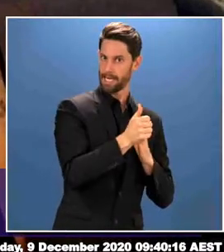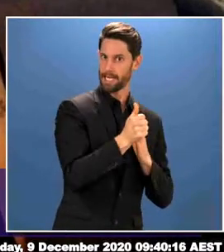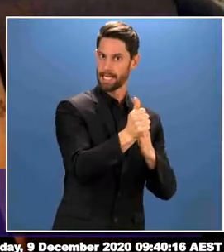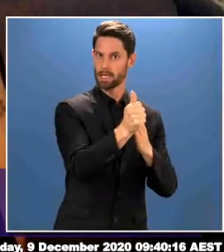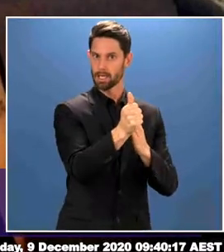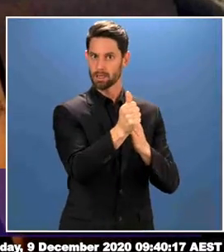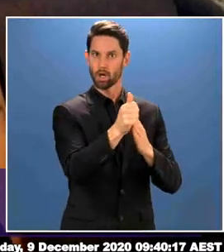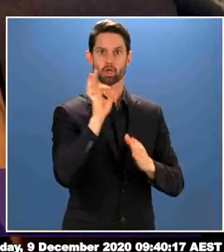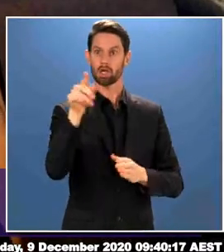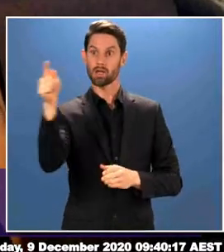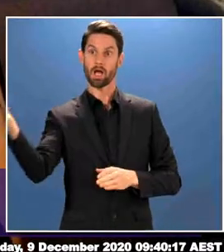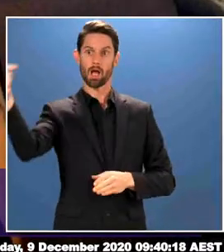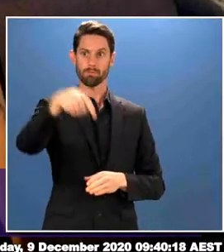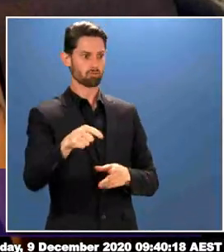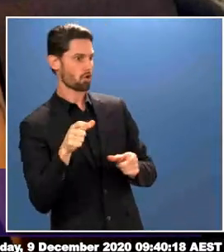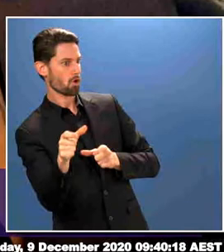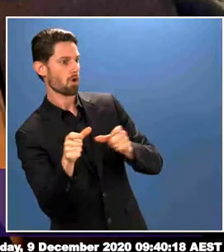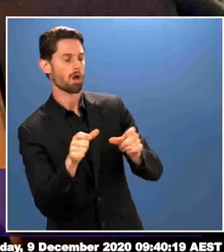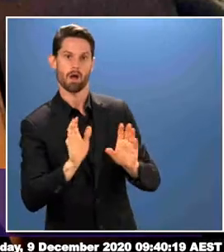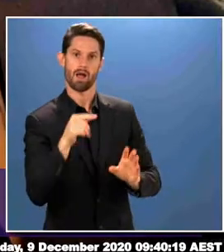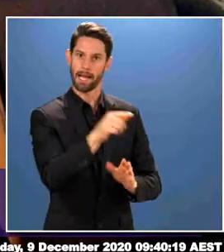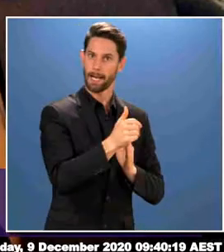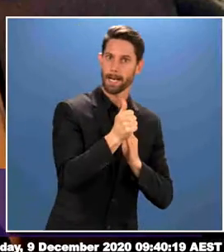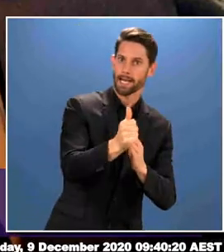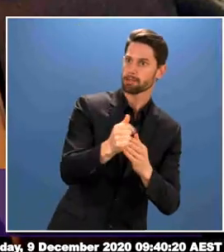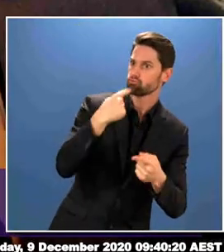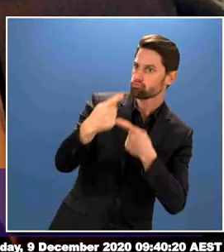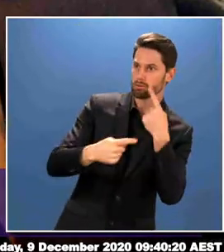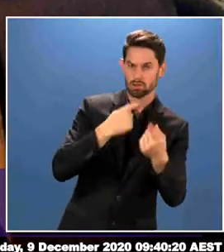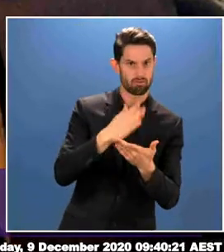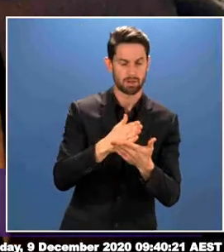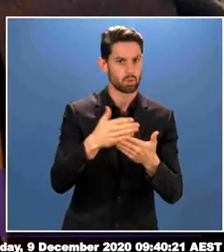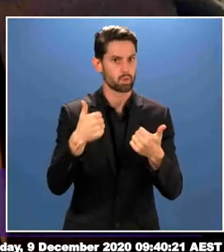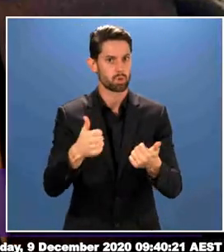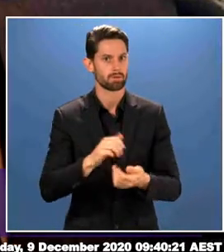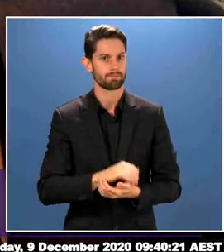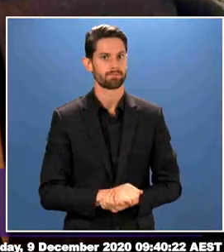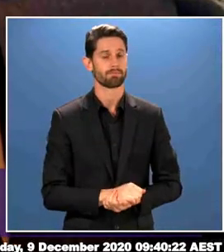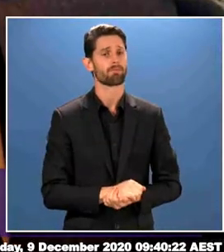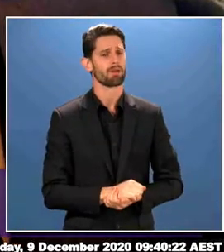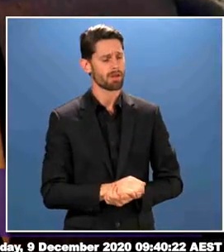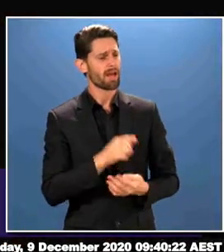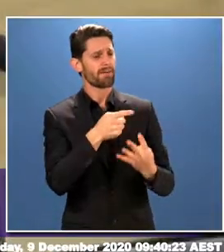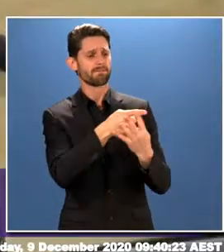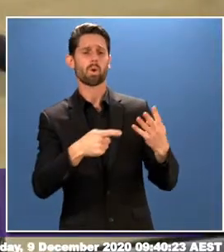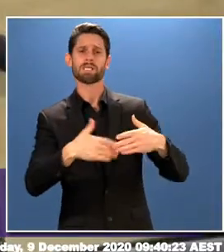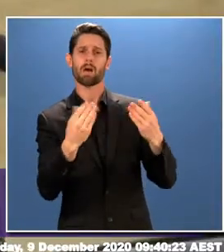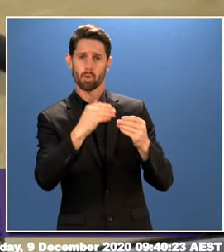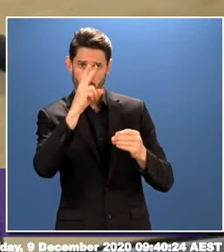were welcome to the space. The 4 youth-only topics, they were education, employment,